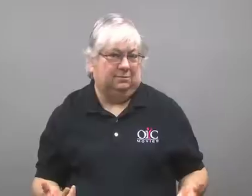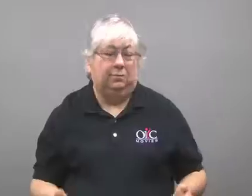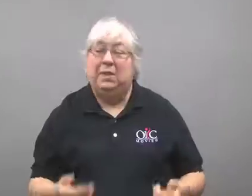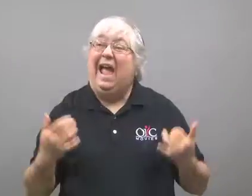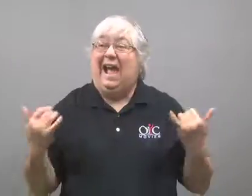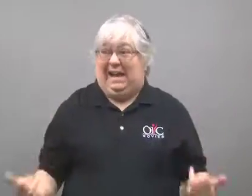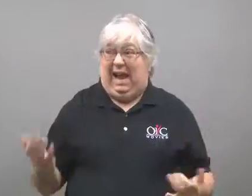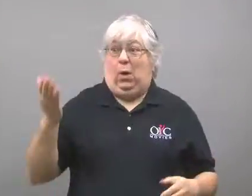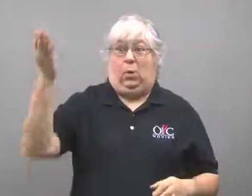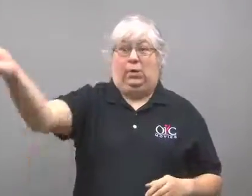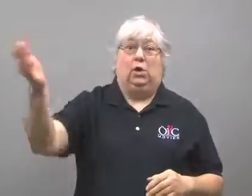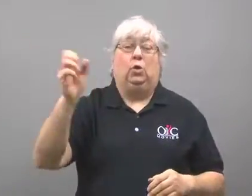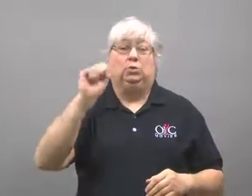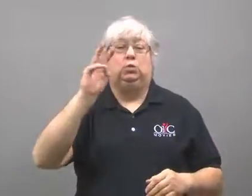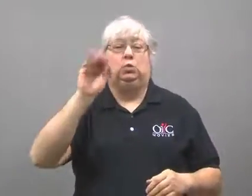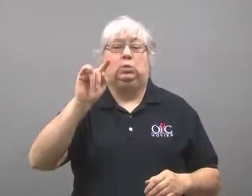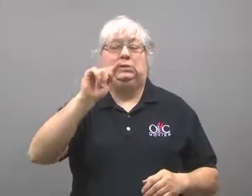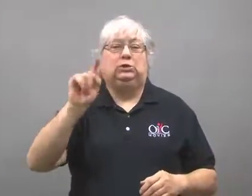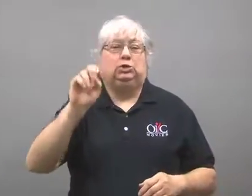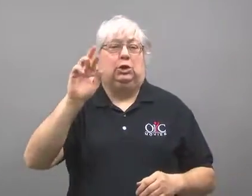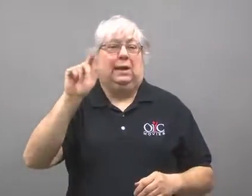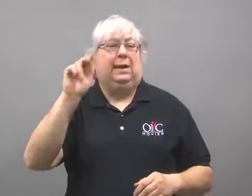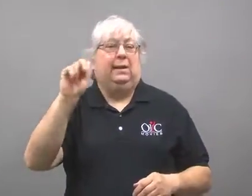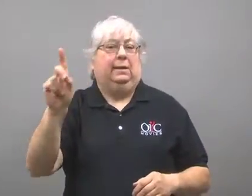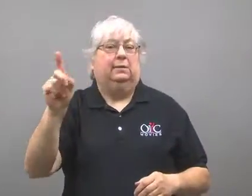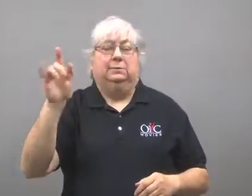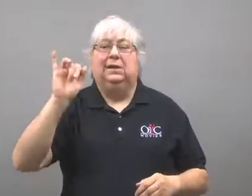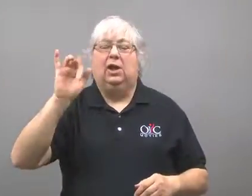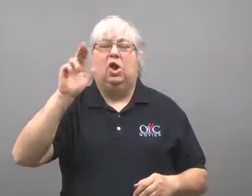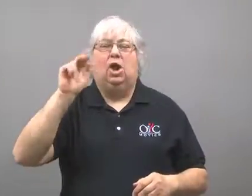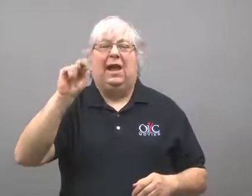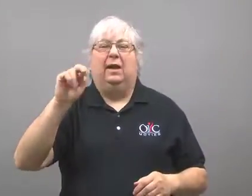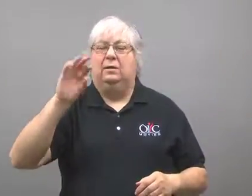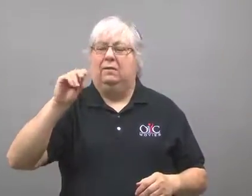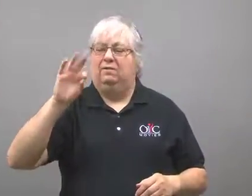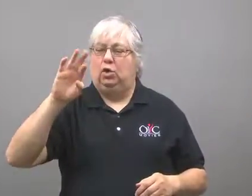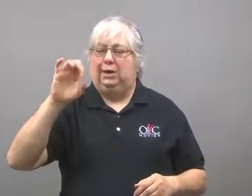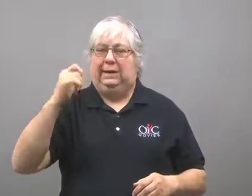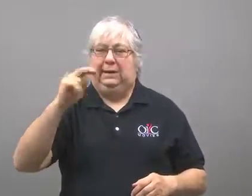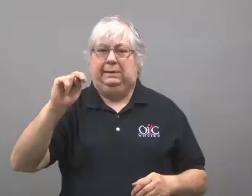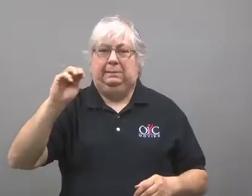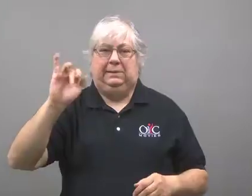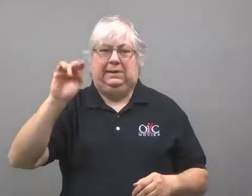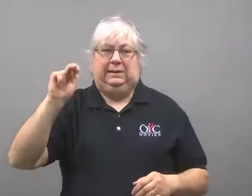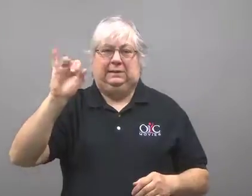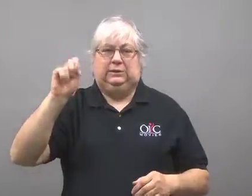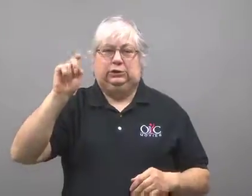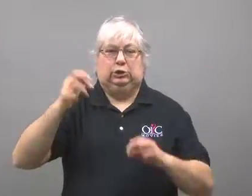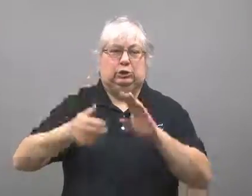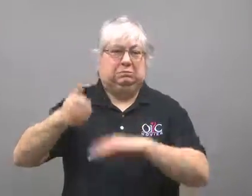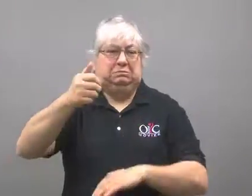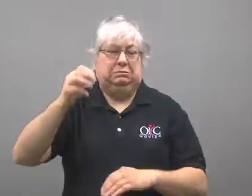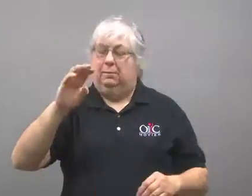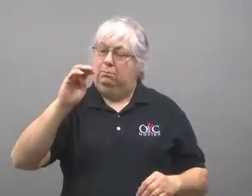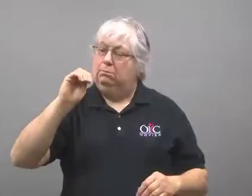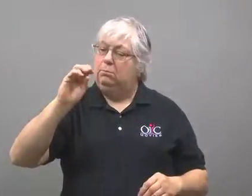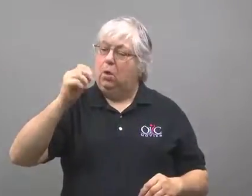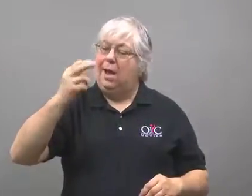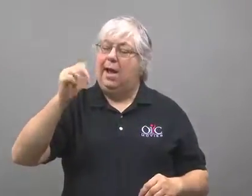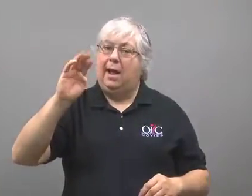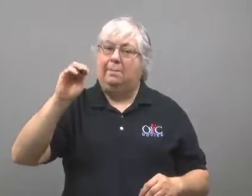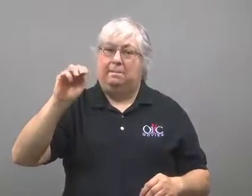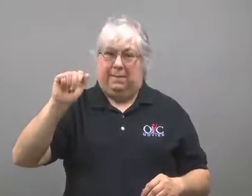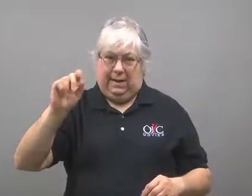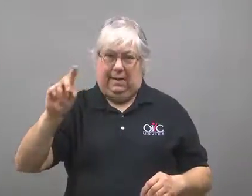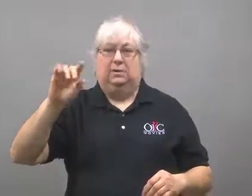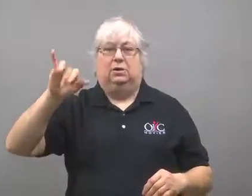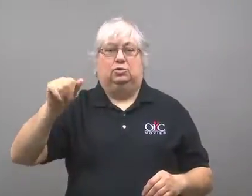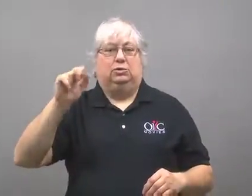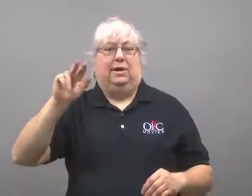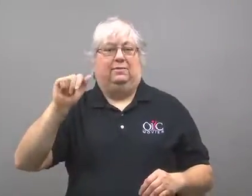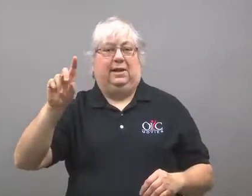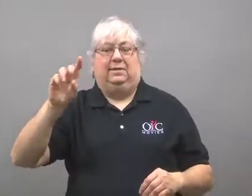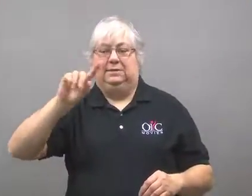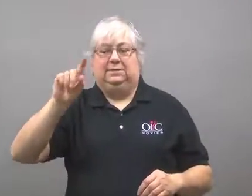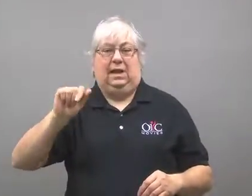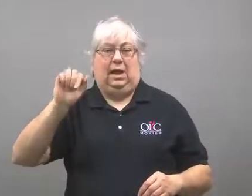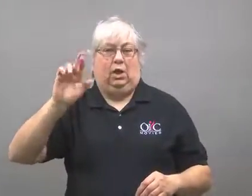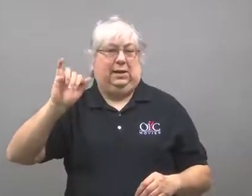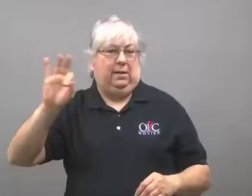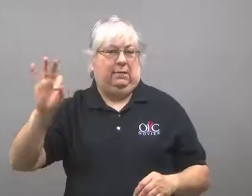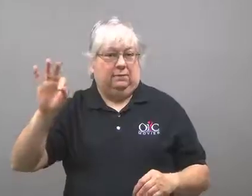Iranian Foreign minister Mohammad Javad Zarif is now in Switzerland